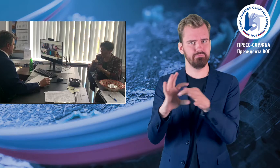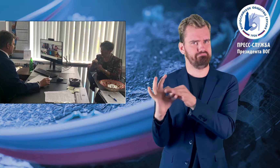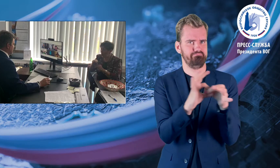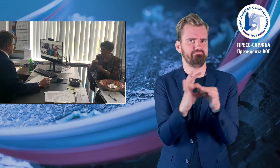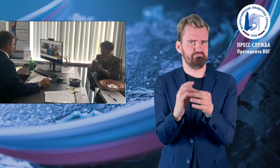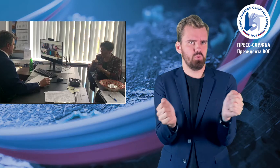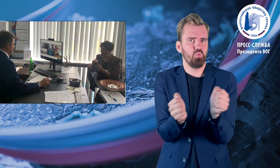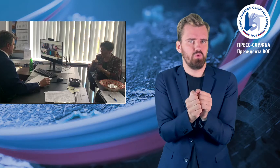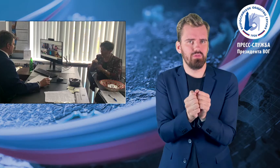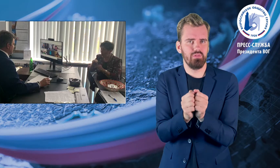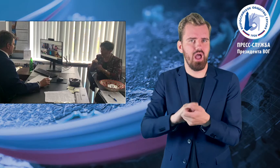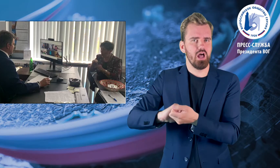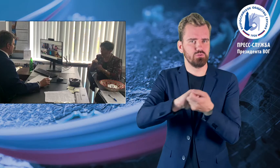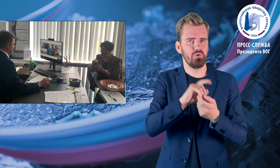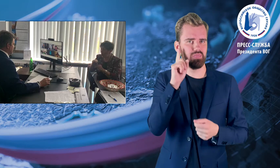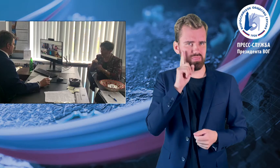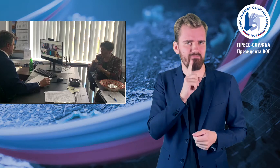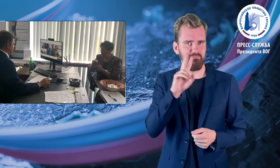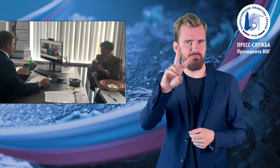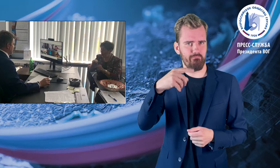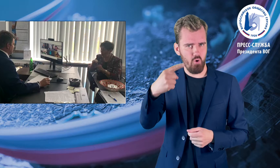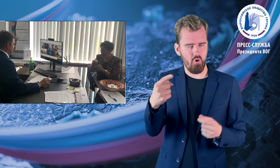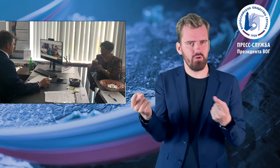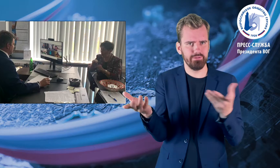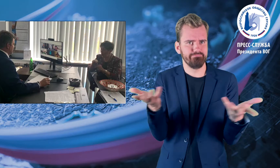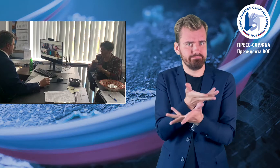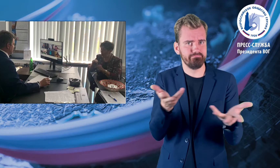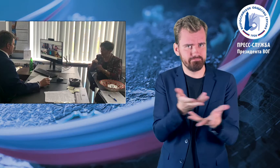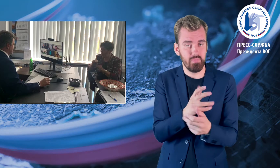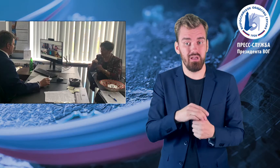with All-Russian Society of the Deaf (VOG).